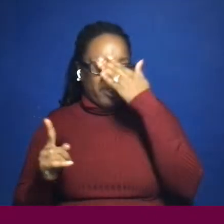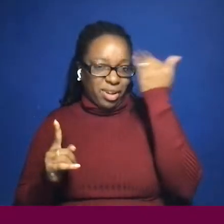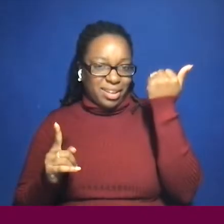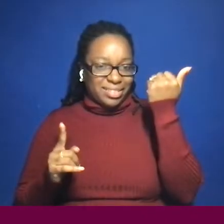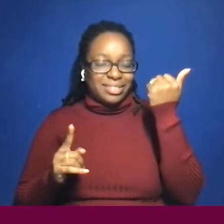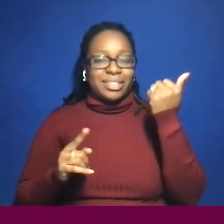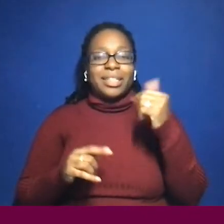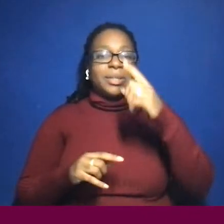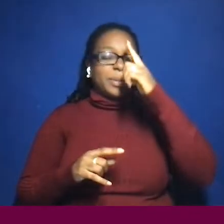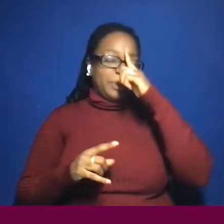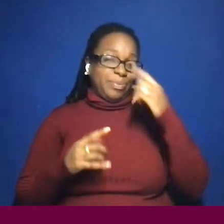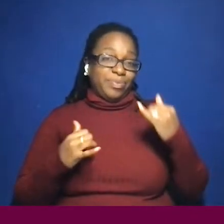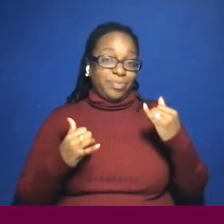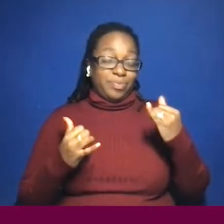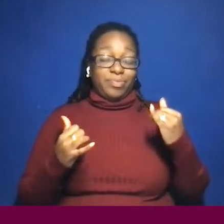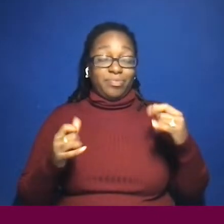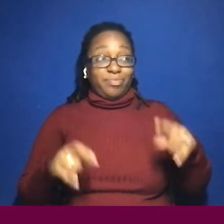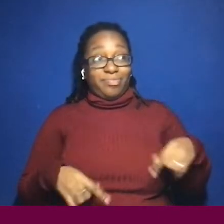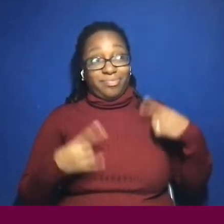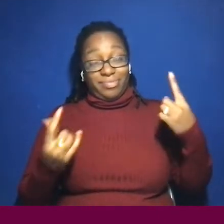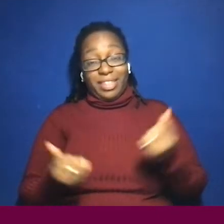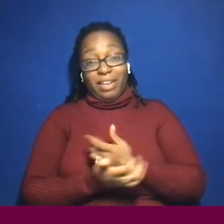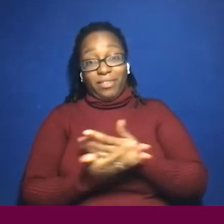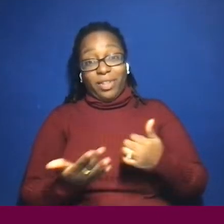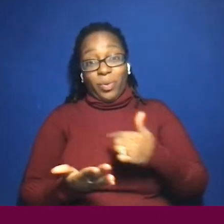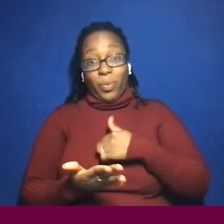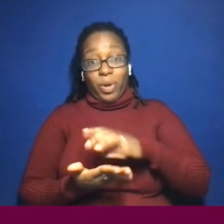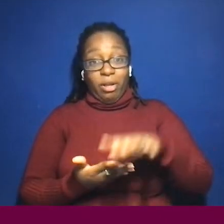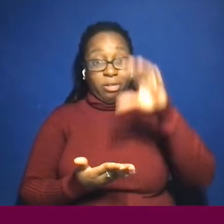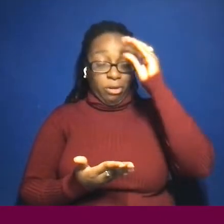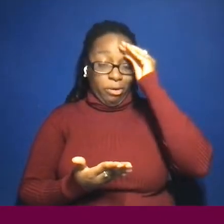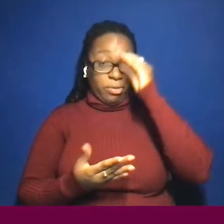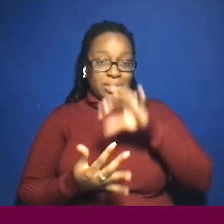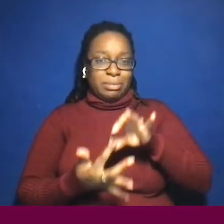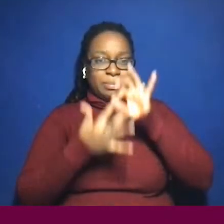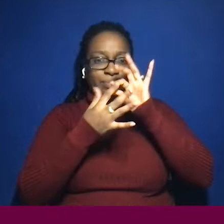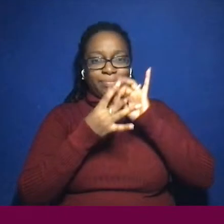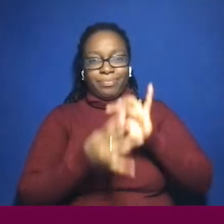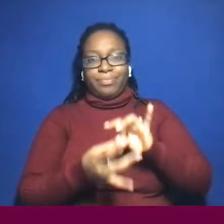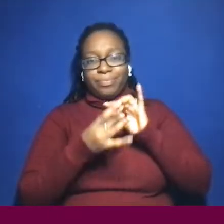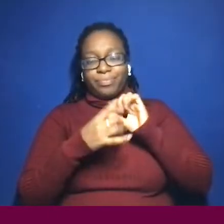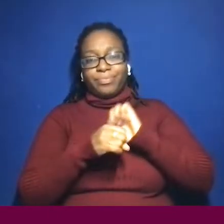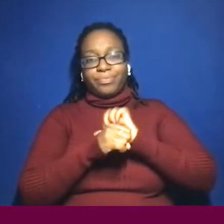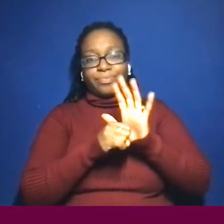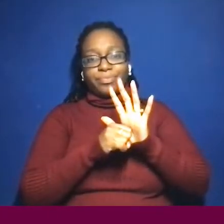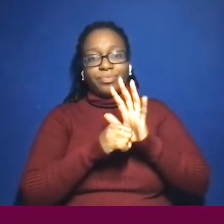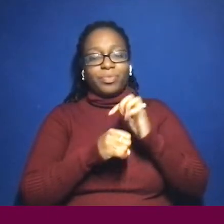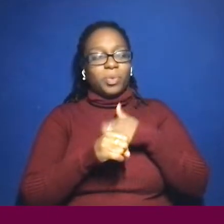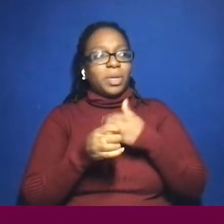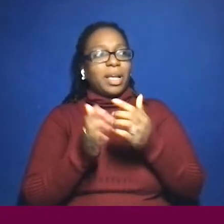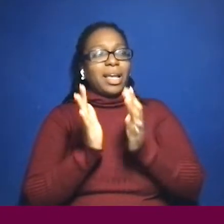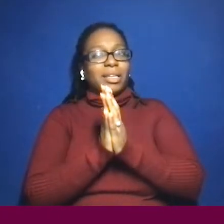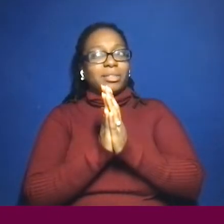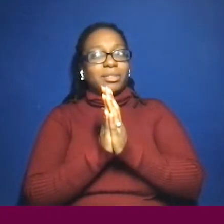to all that we've learned of our vulnerabilities with COVID is, what will change and will anything